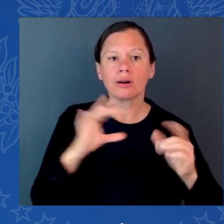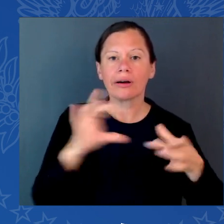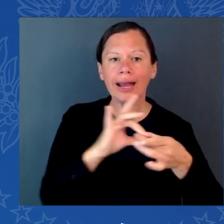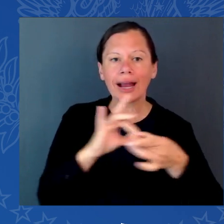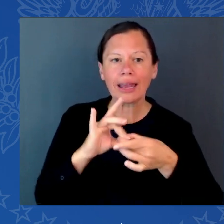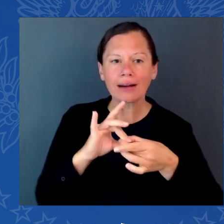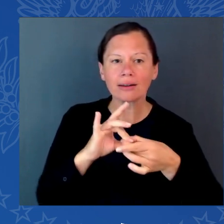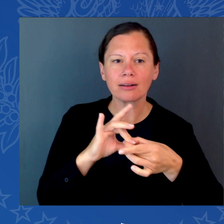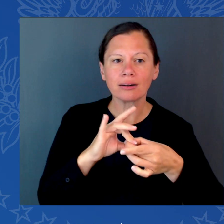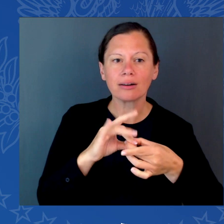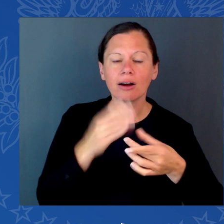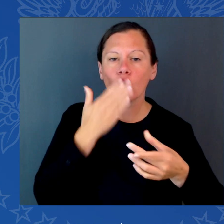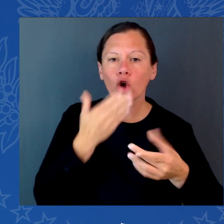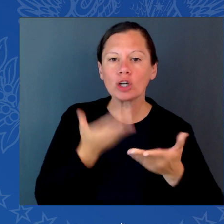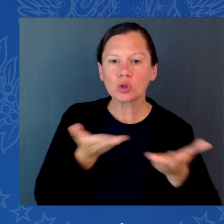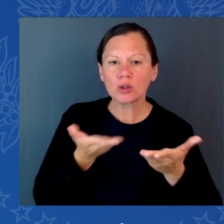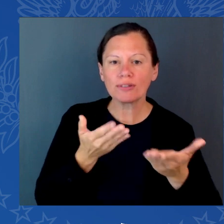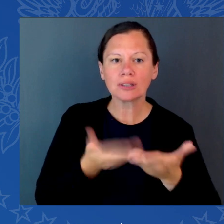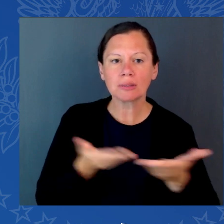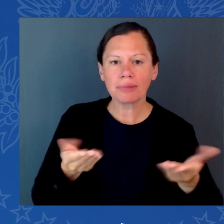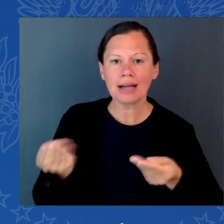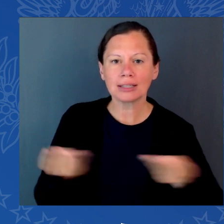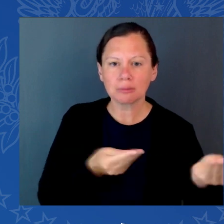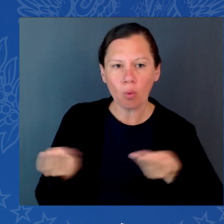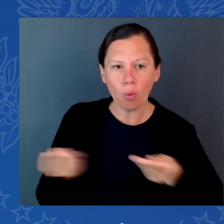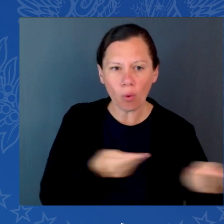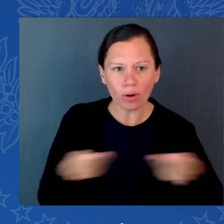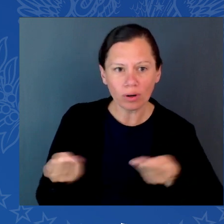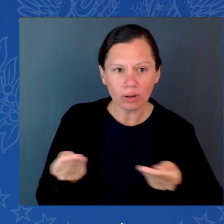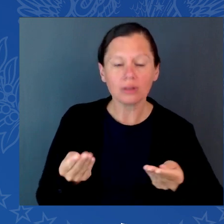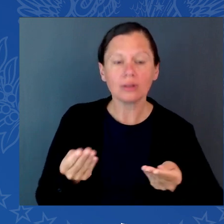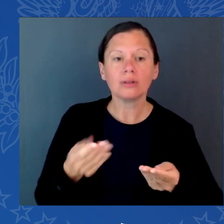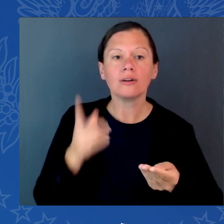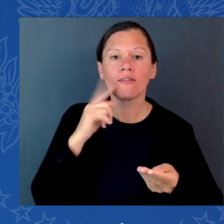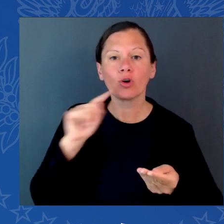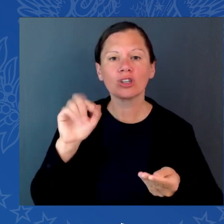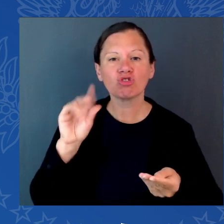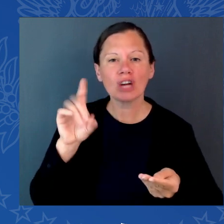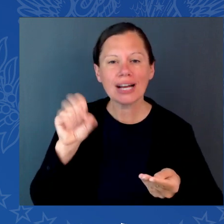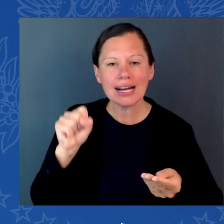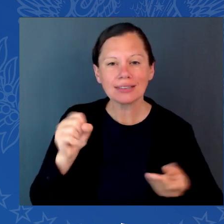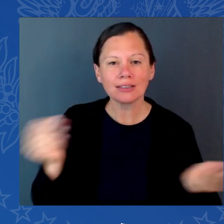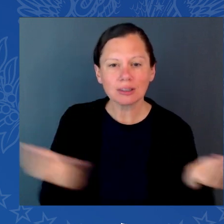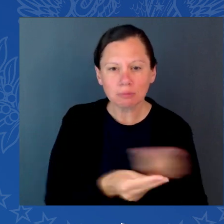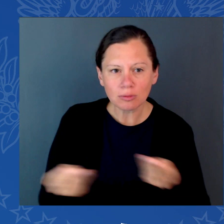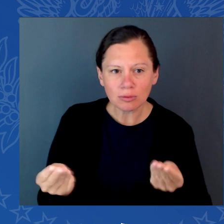Constructing pipelines for exporting electricity and hydrogen. All of this will contribute to strengthening